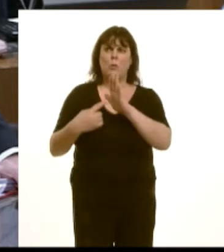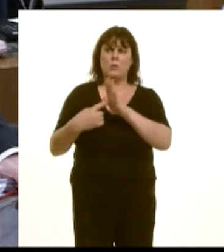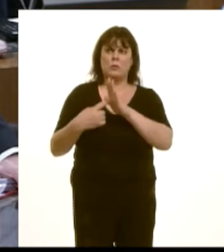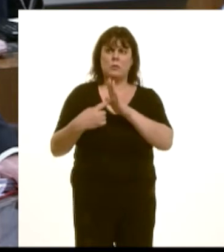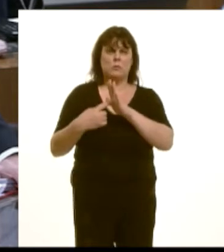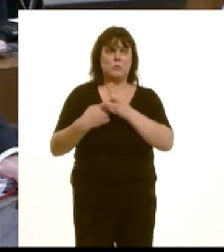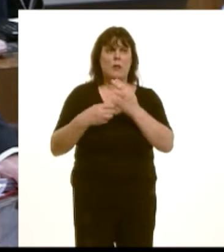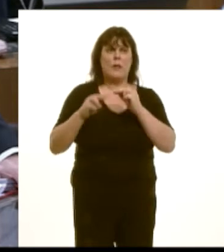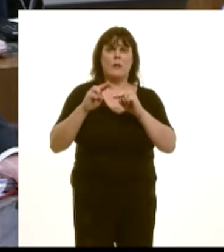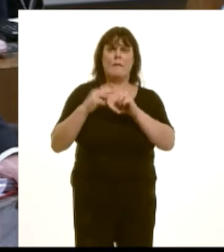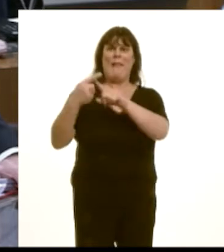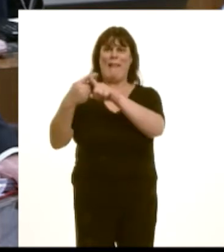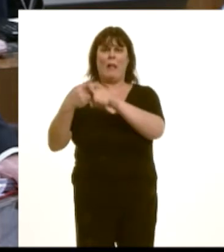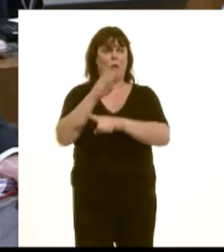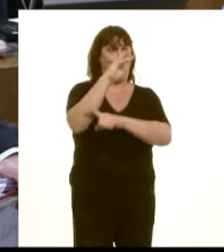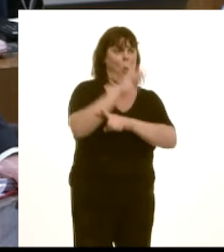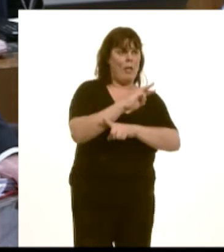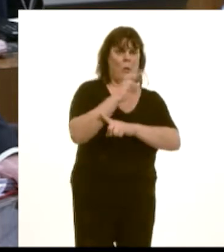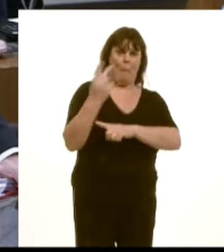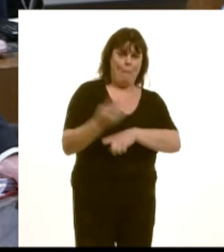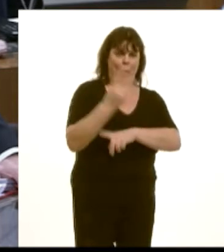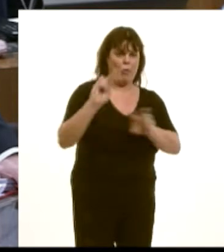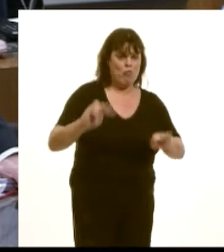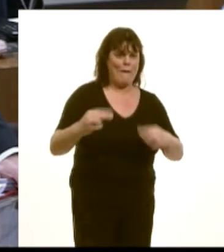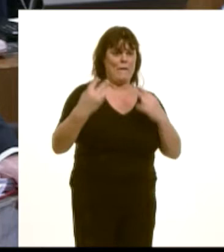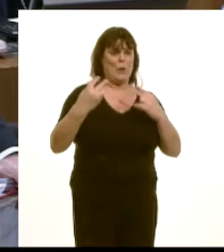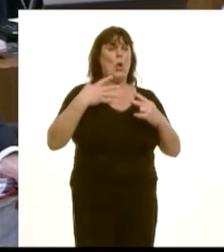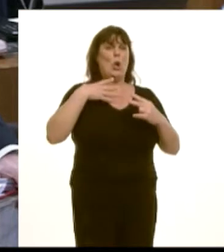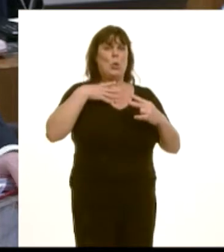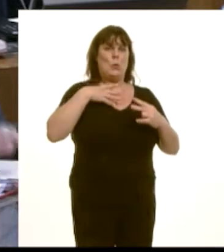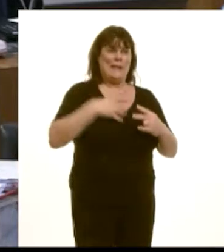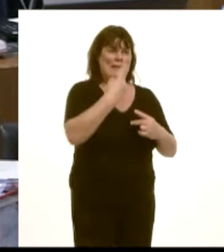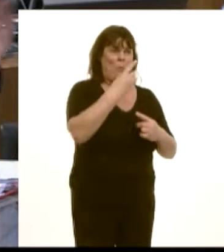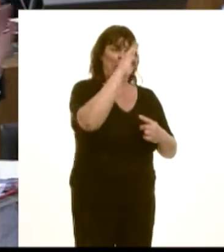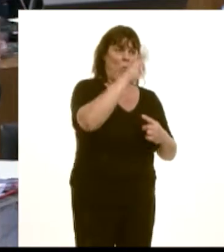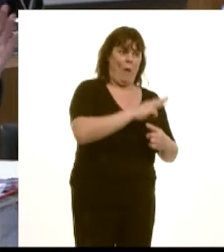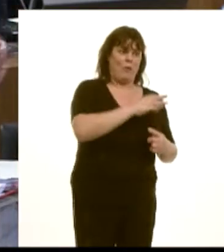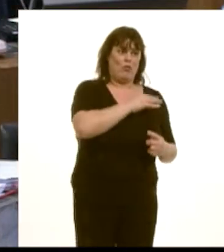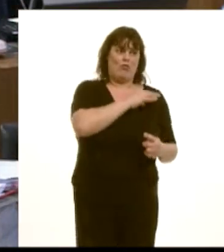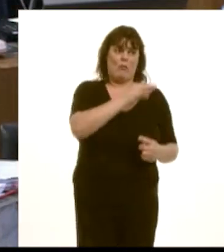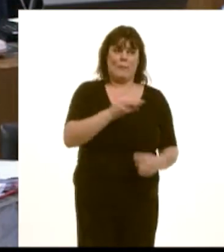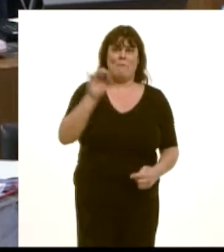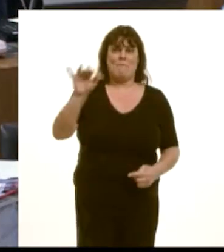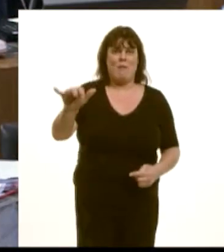nations as part of it that somebody from the other nation is represented. That has not